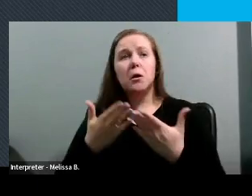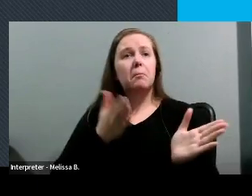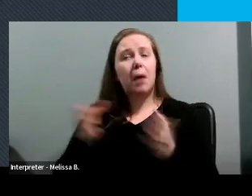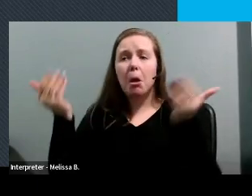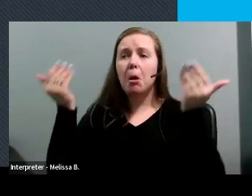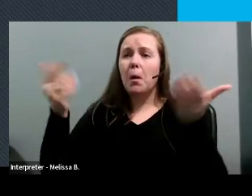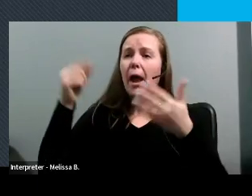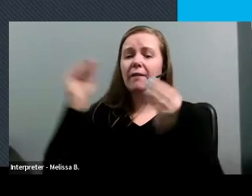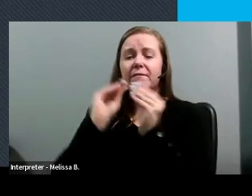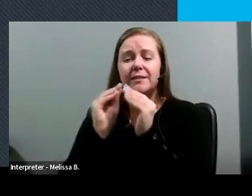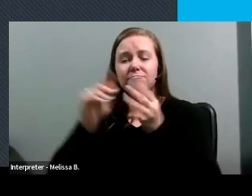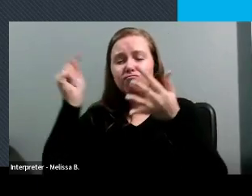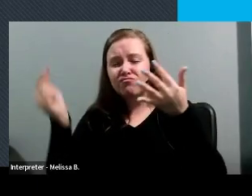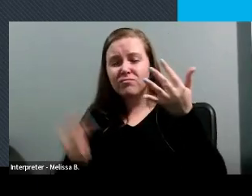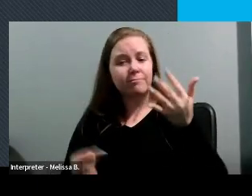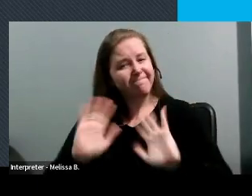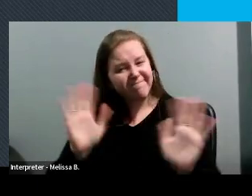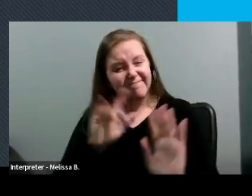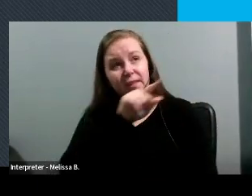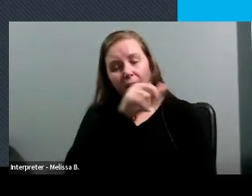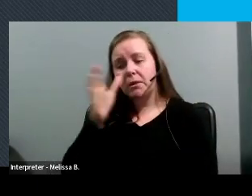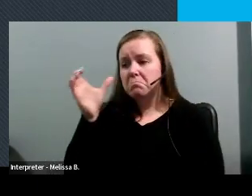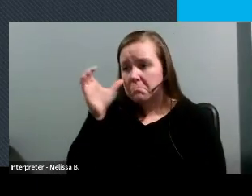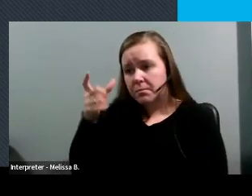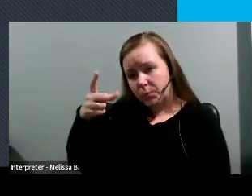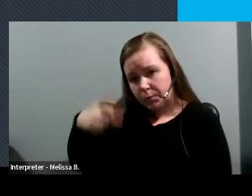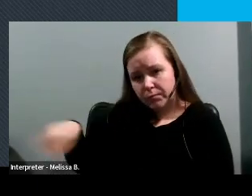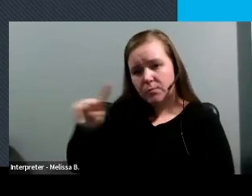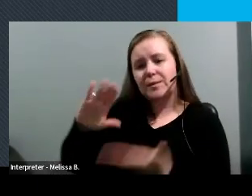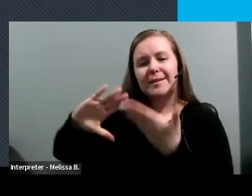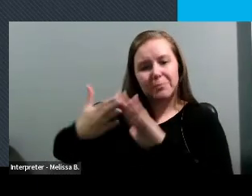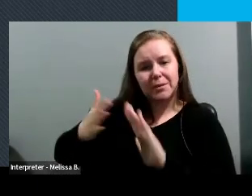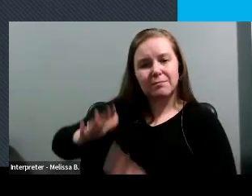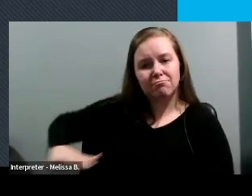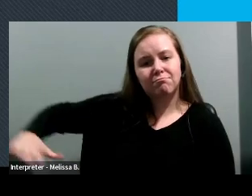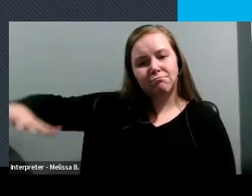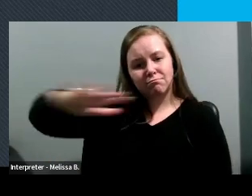Melissa Wong (she/her), SPT: members, of the public like you.